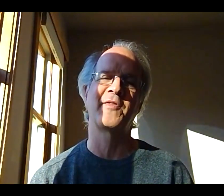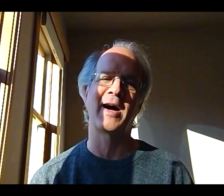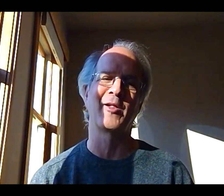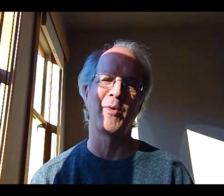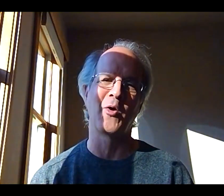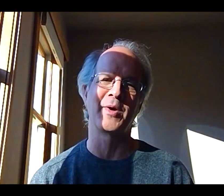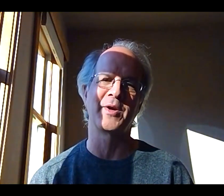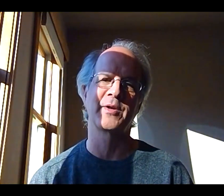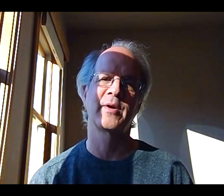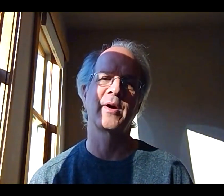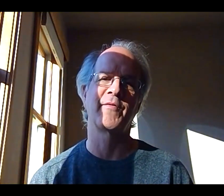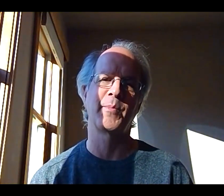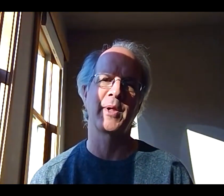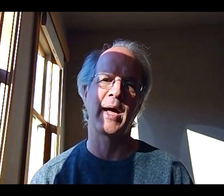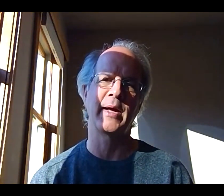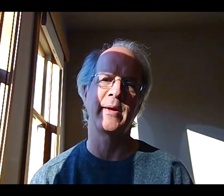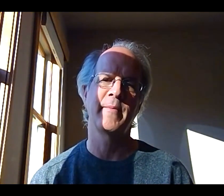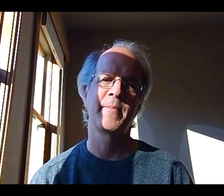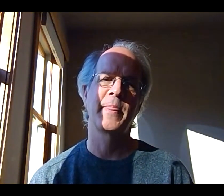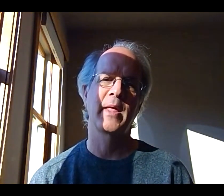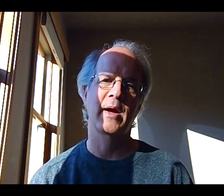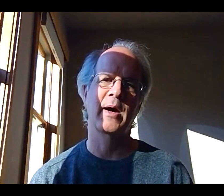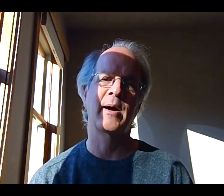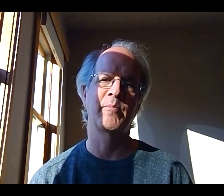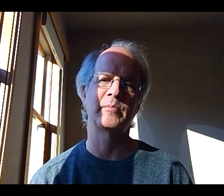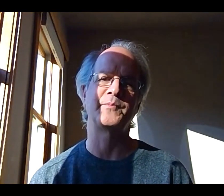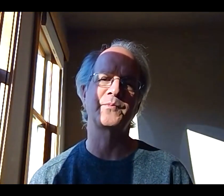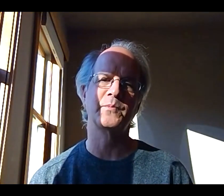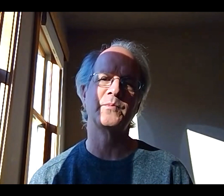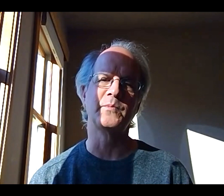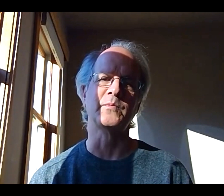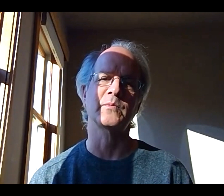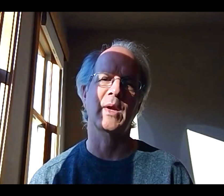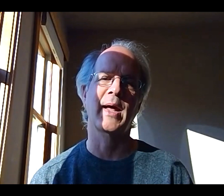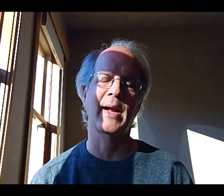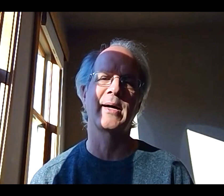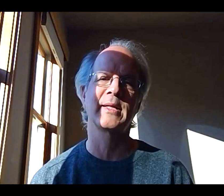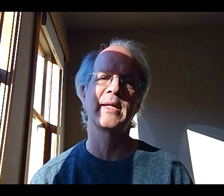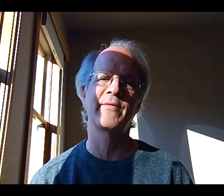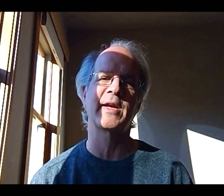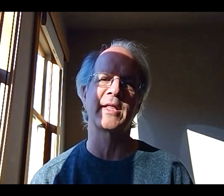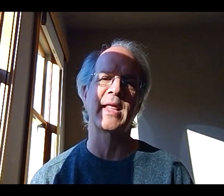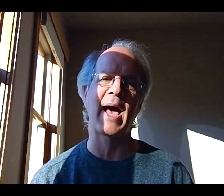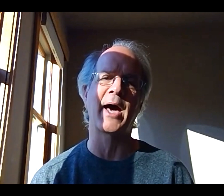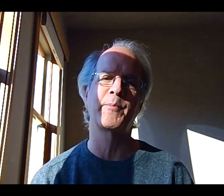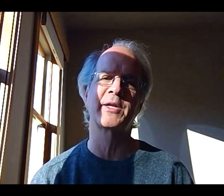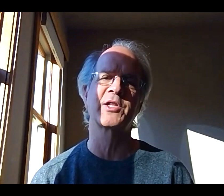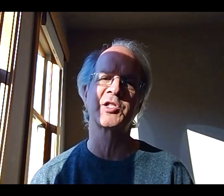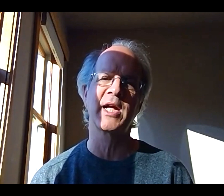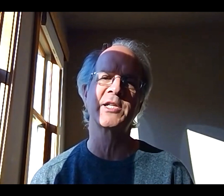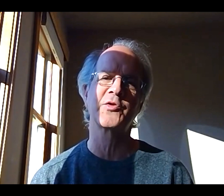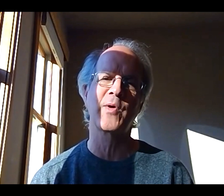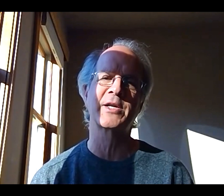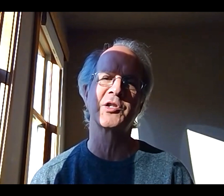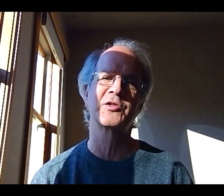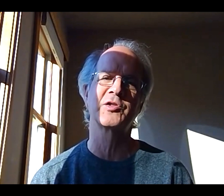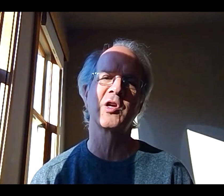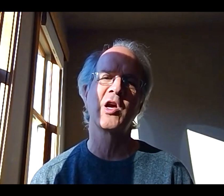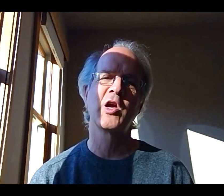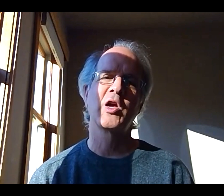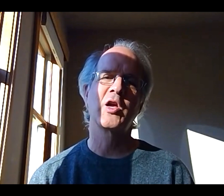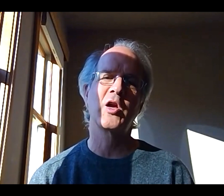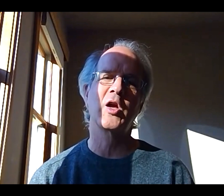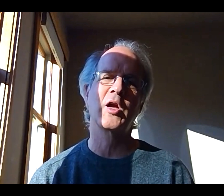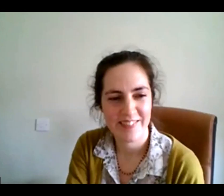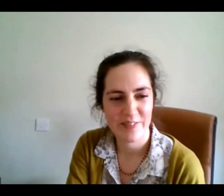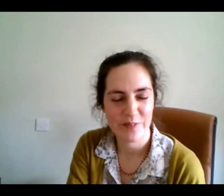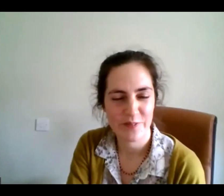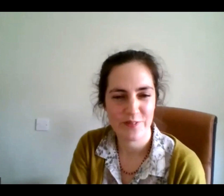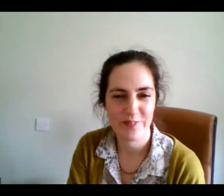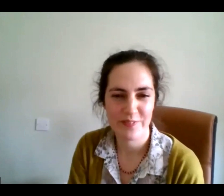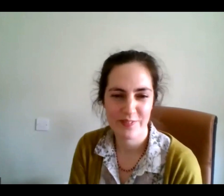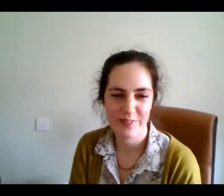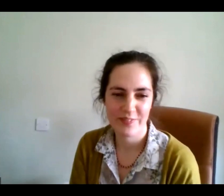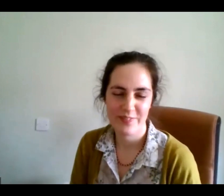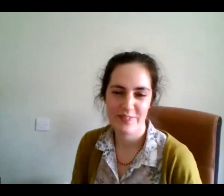final moment of the play, and I'll leave it at that. But the stage directions, you